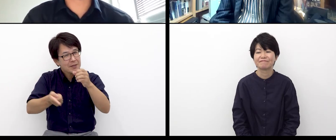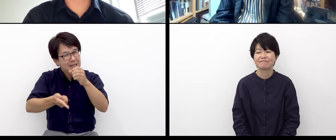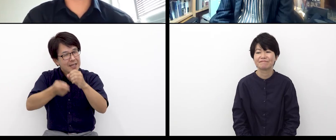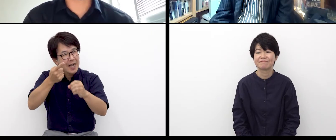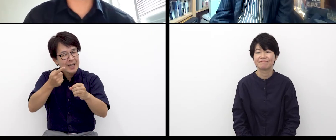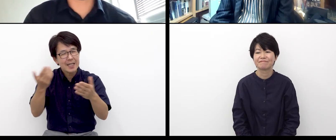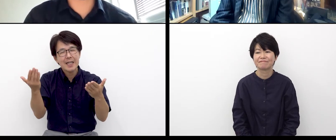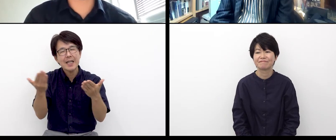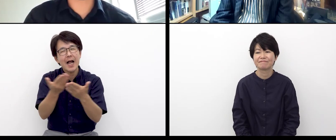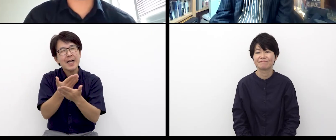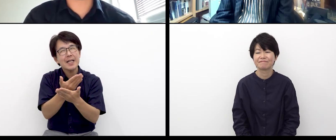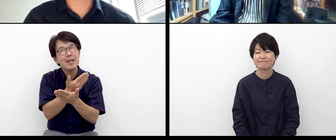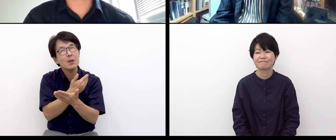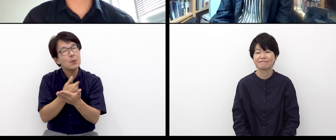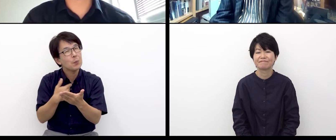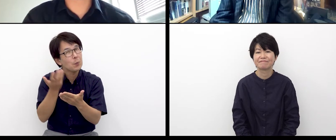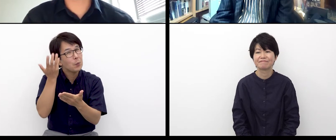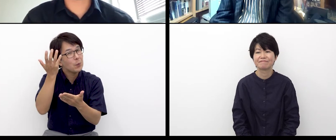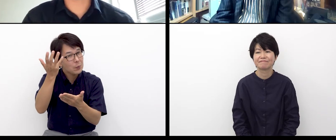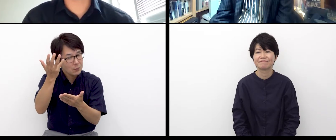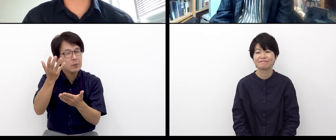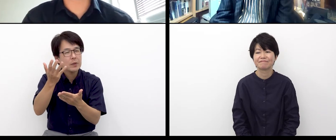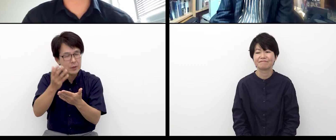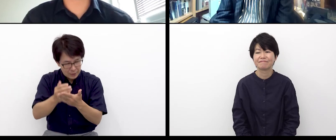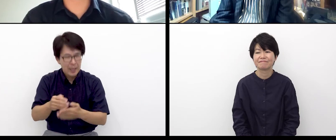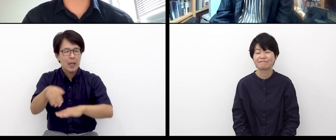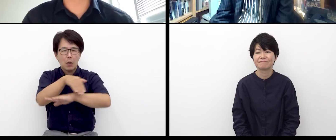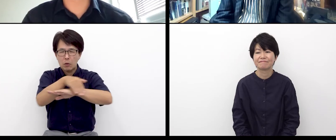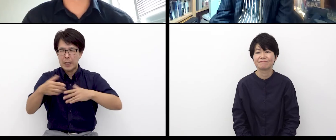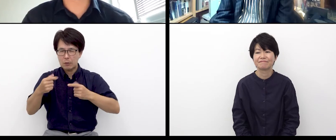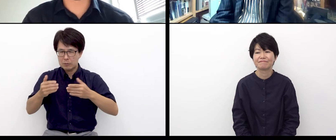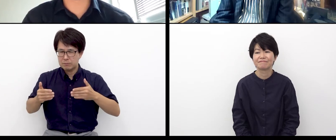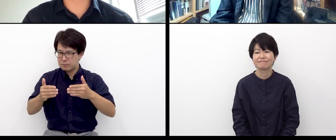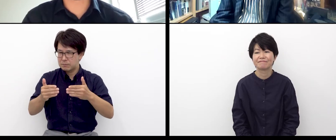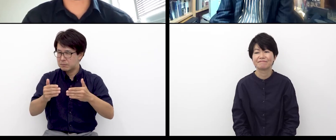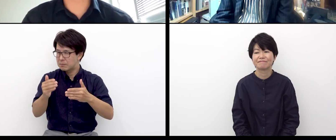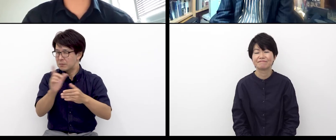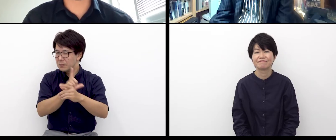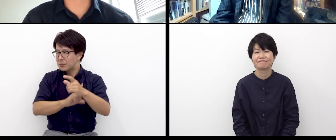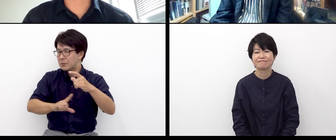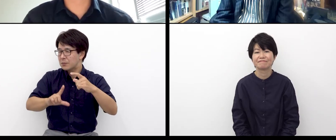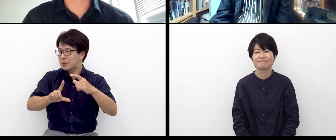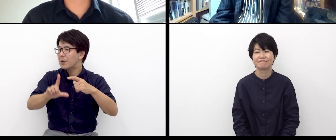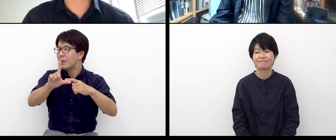Things not like pre-established harmony is possible to function better.